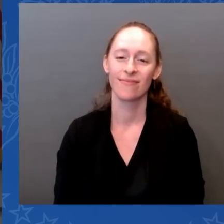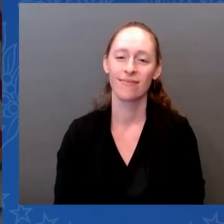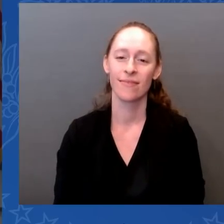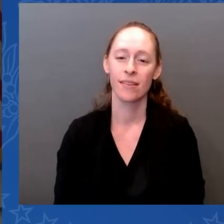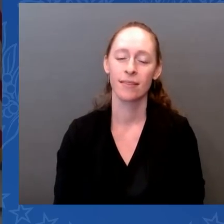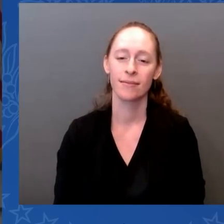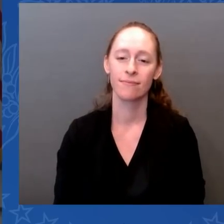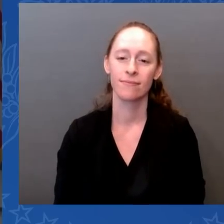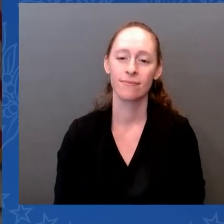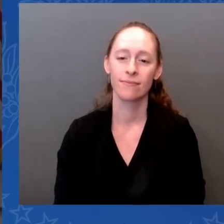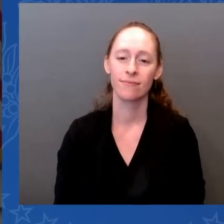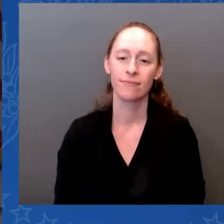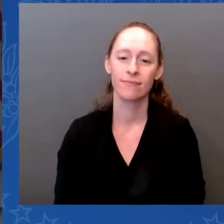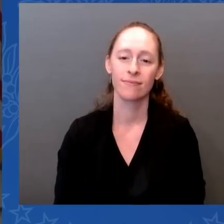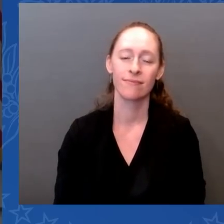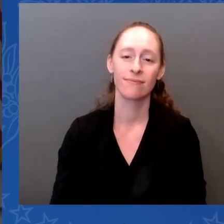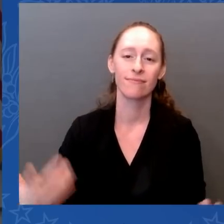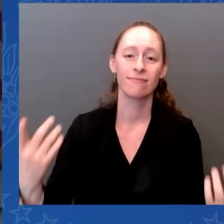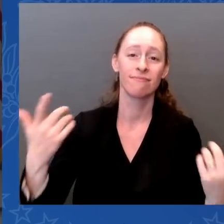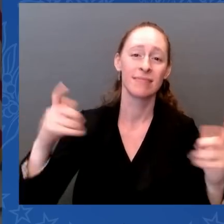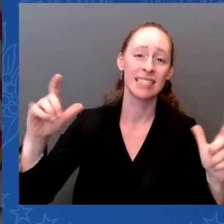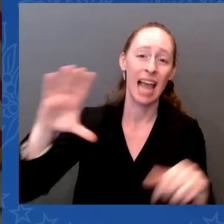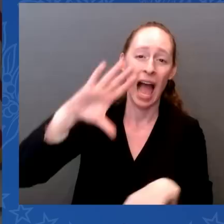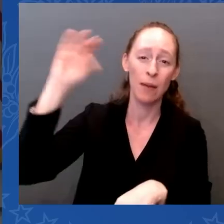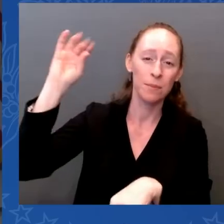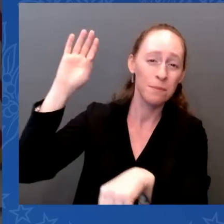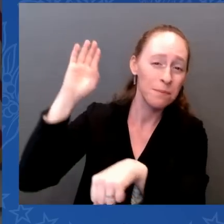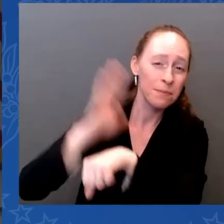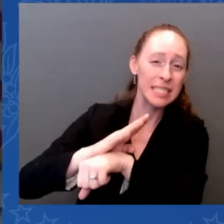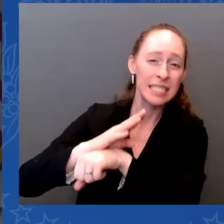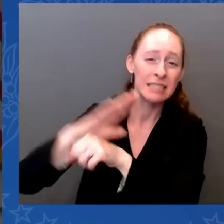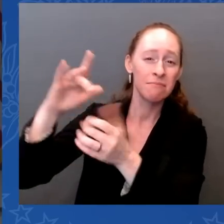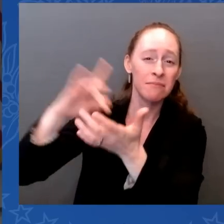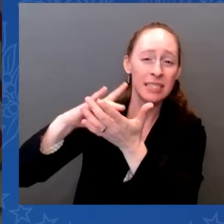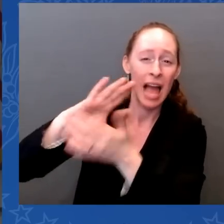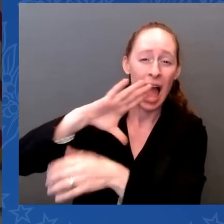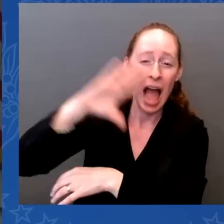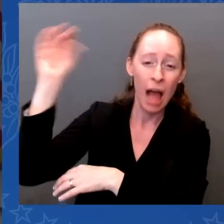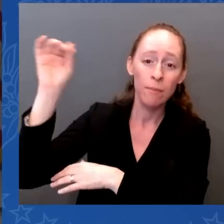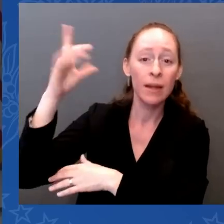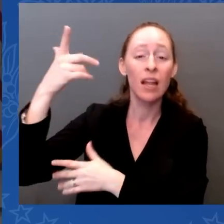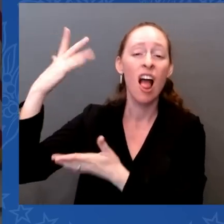that increase prices faster than the rate of inflation will need to pay back Medicare.